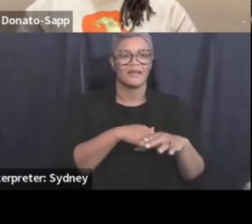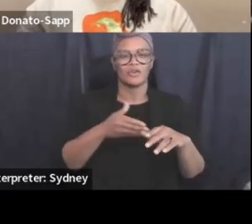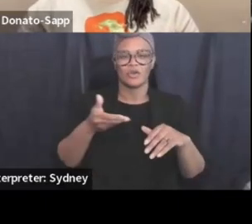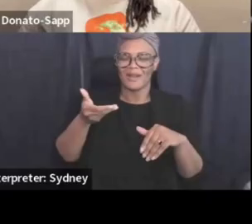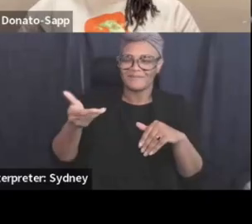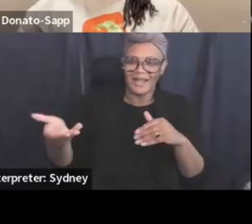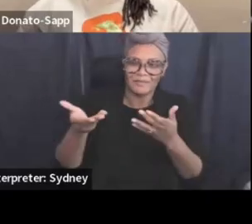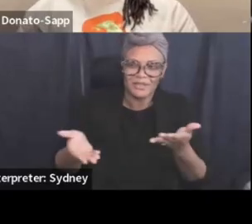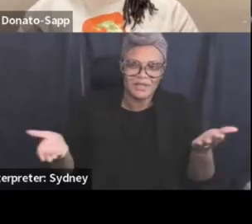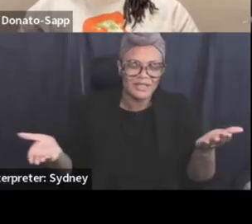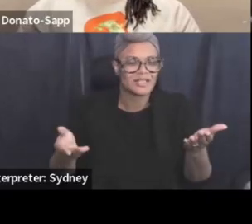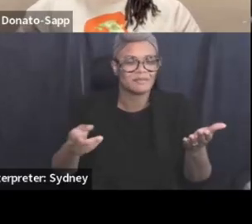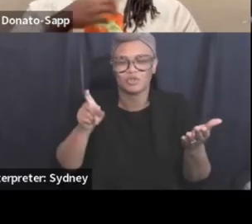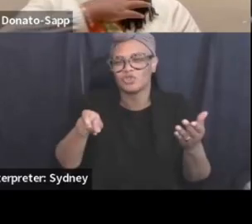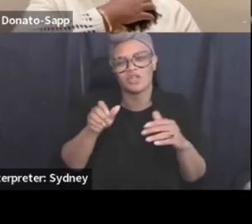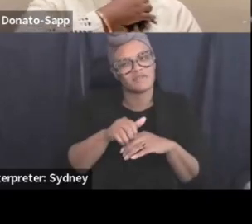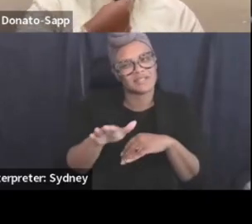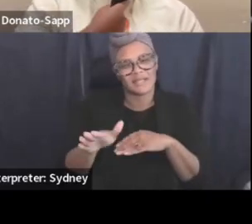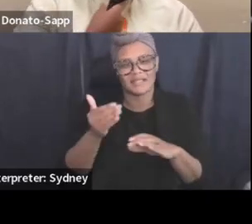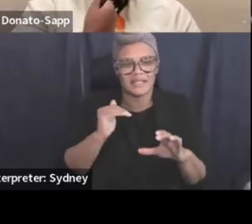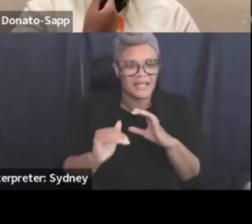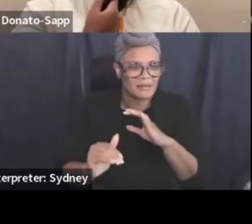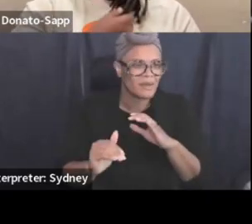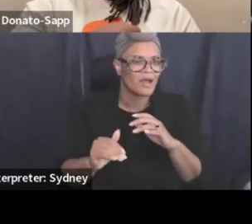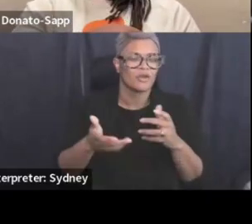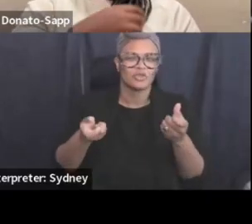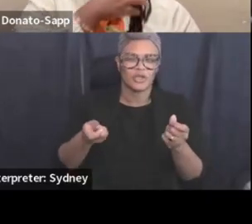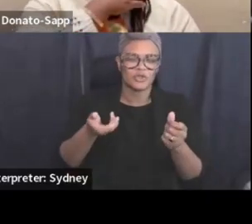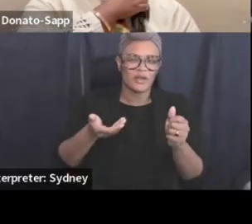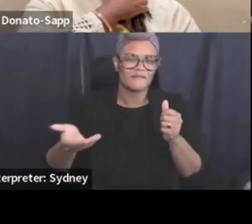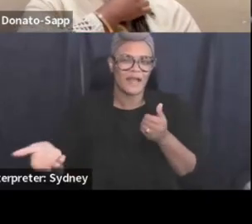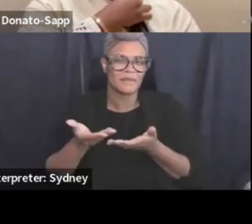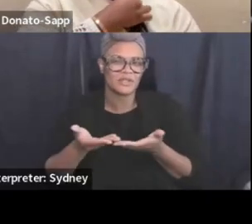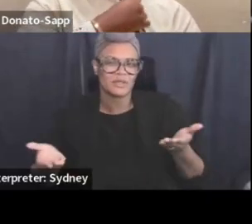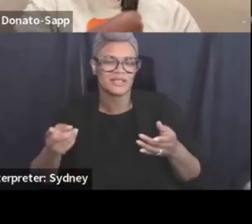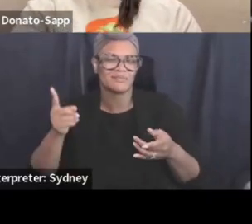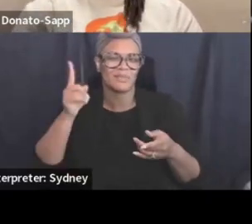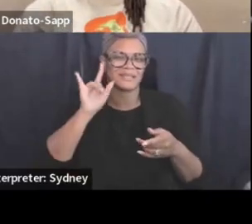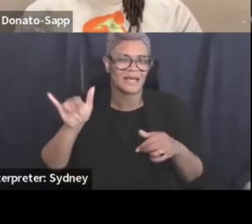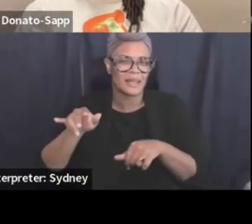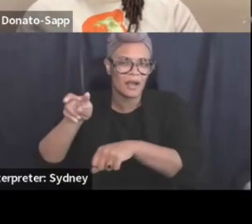partnership, that sounds like a probation officer. You know what I'm saying? So, it's just not real